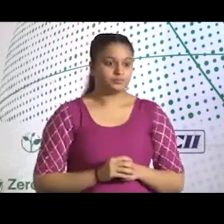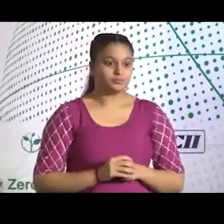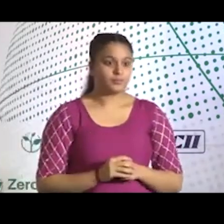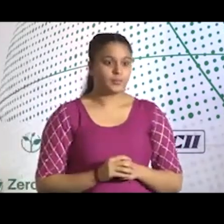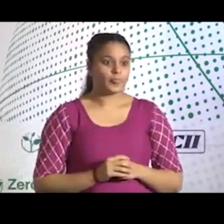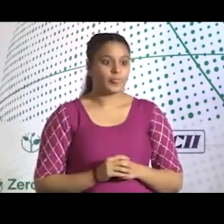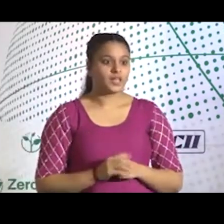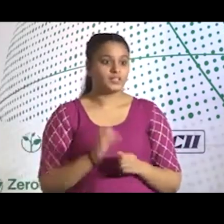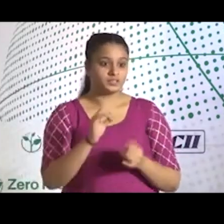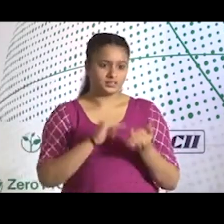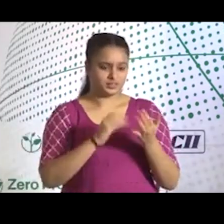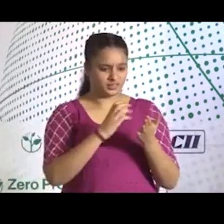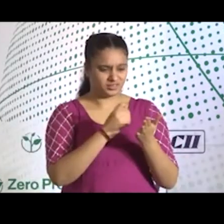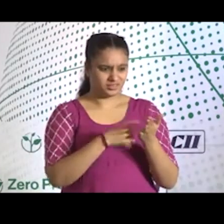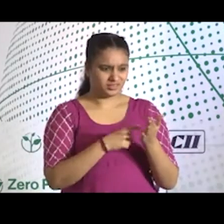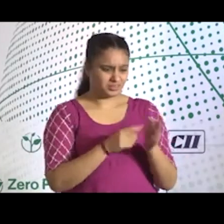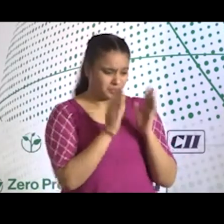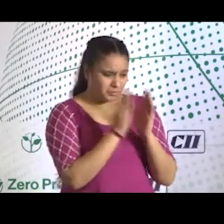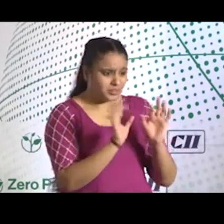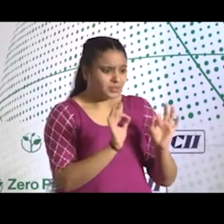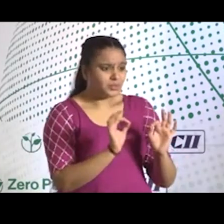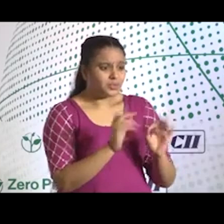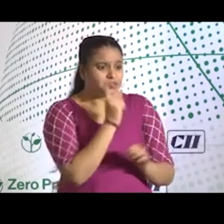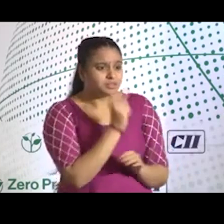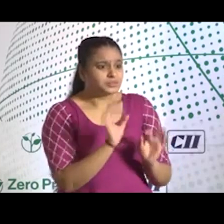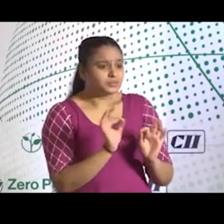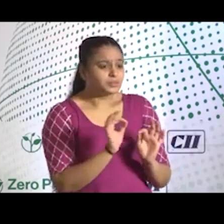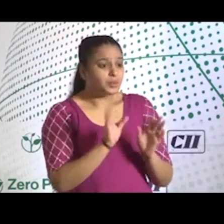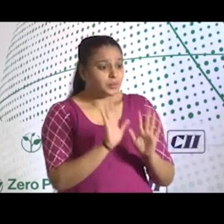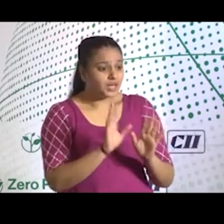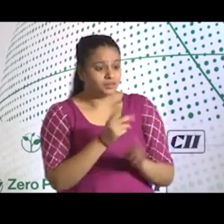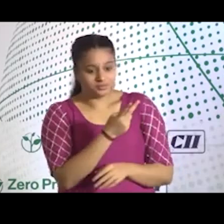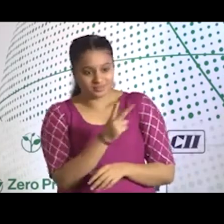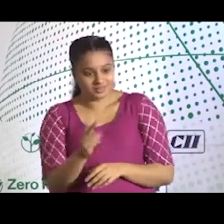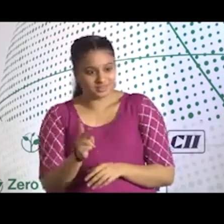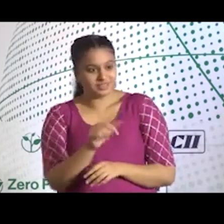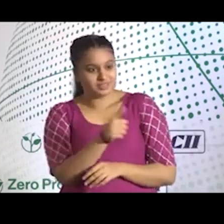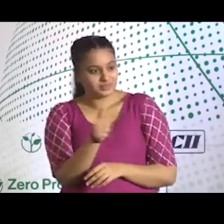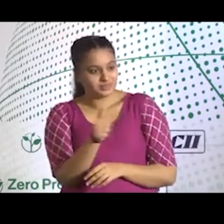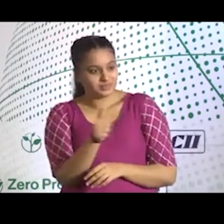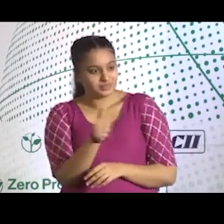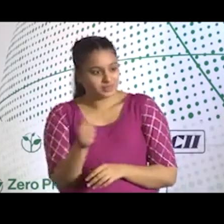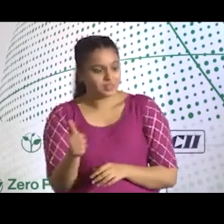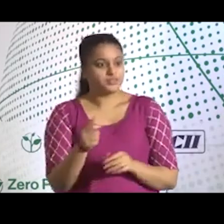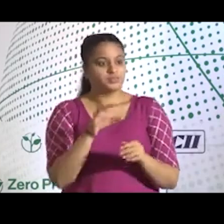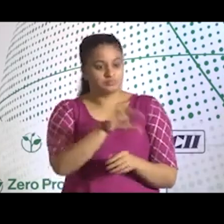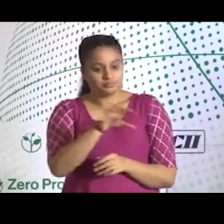but what exactly could we do in in, in terms of, you know, getting